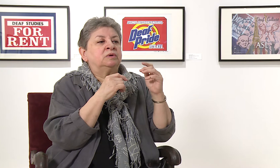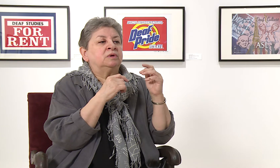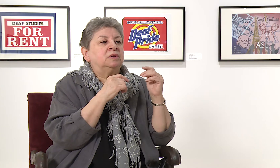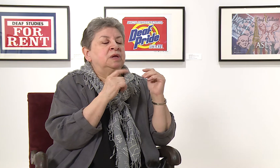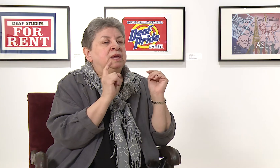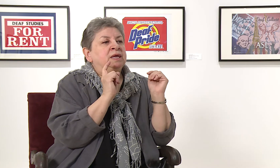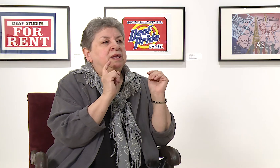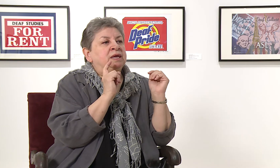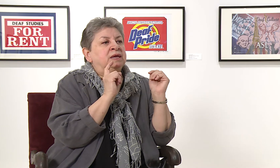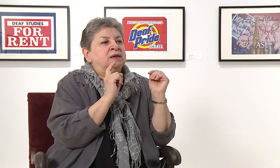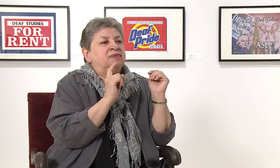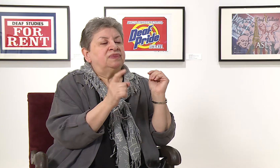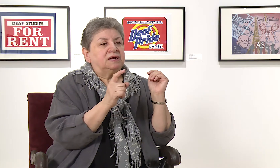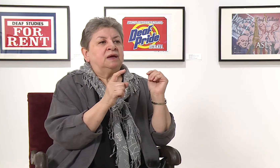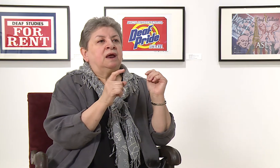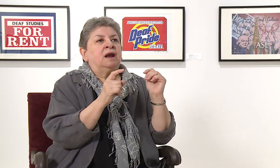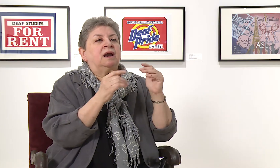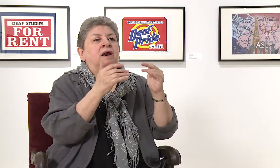We would fax back and forth.